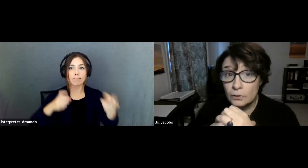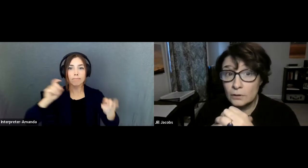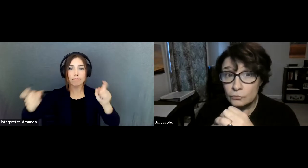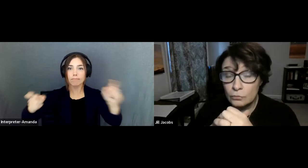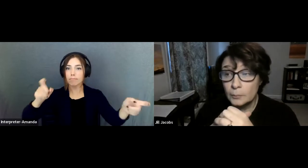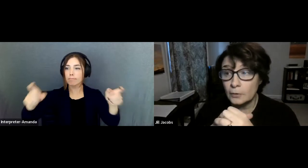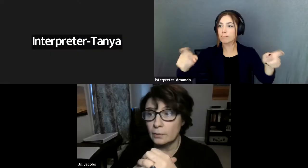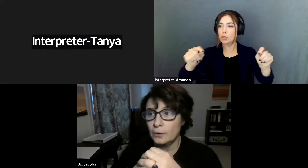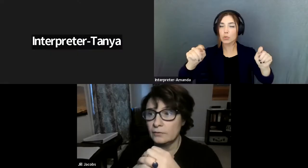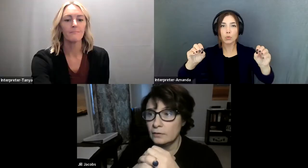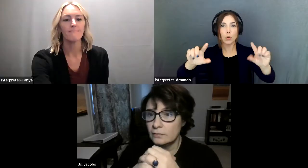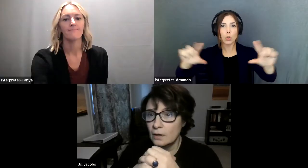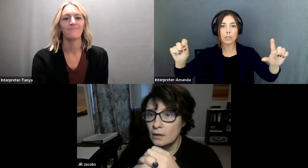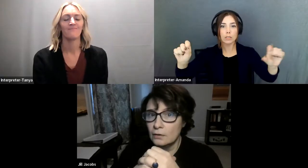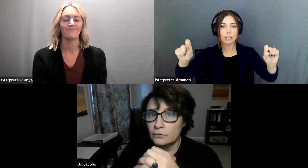really and truly be part of the process.